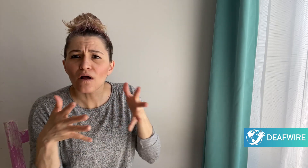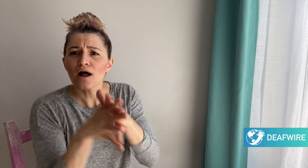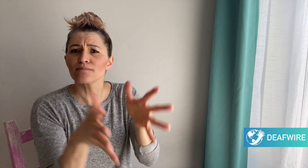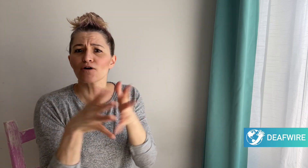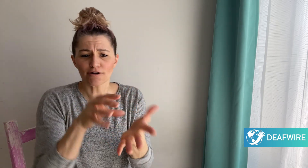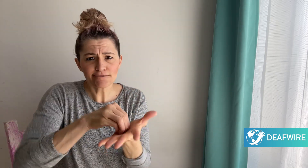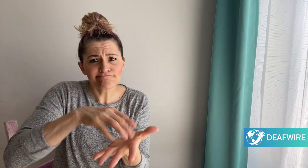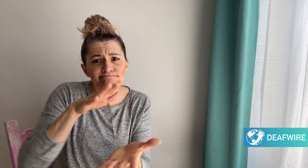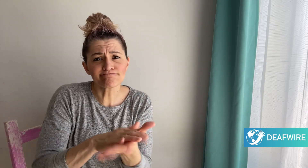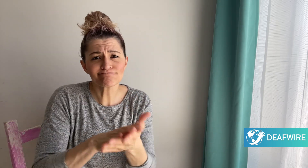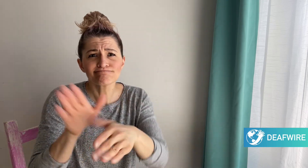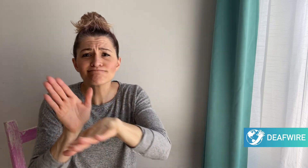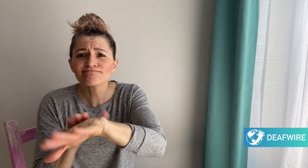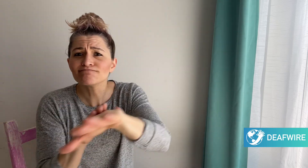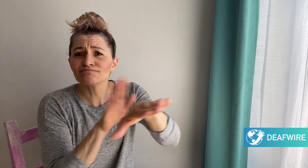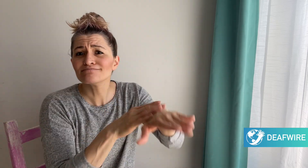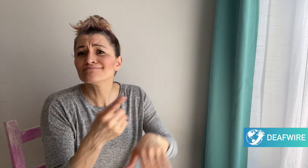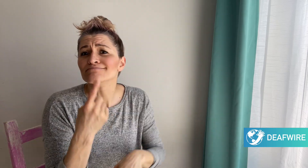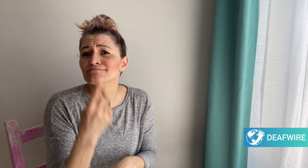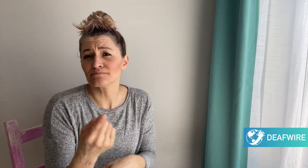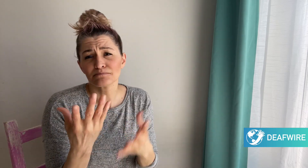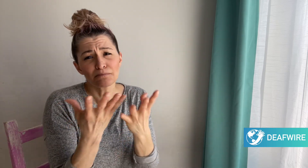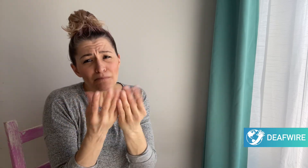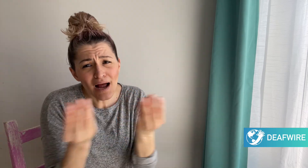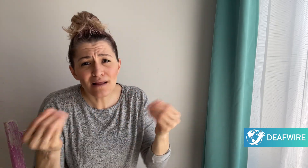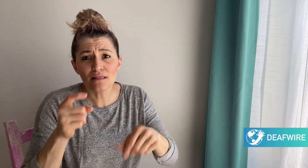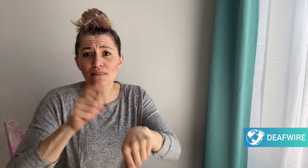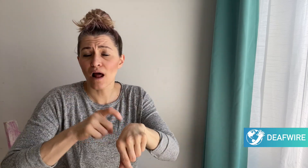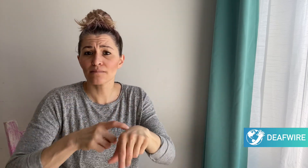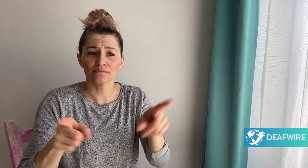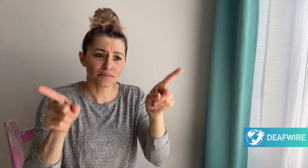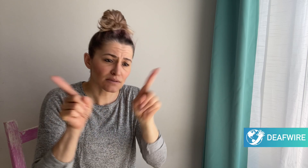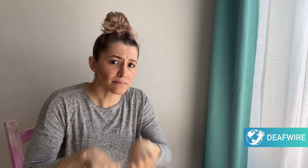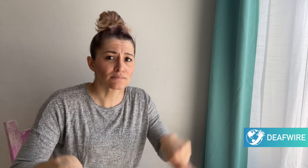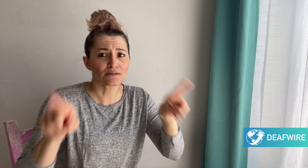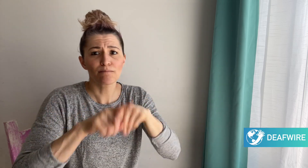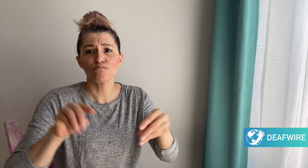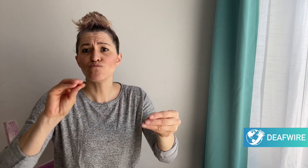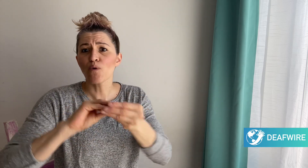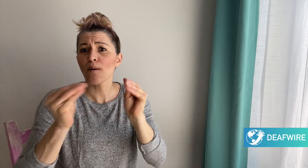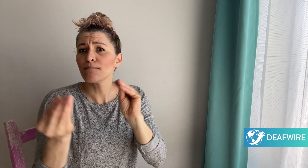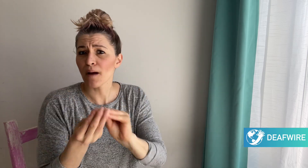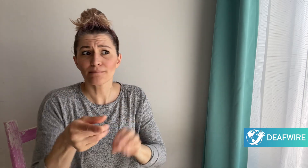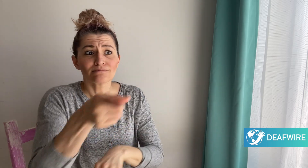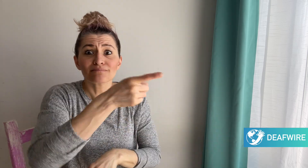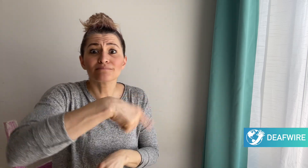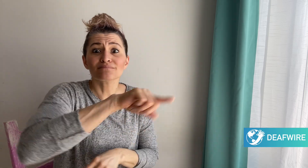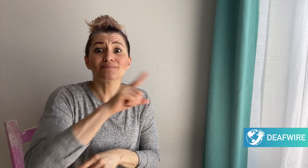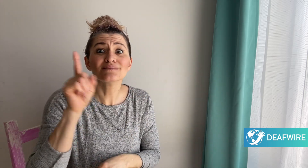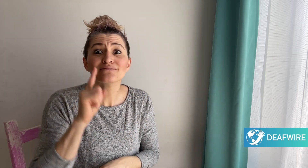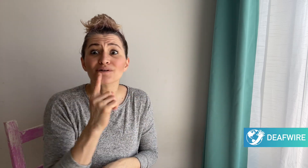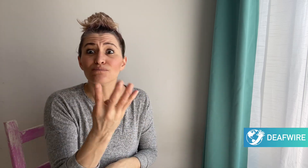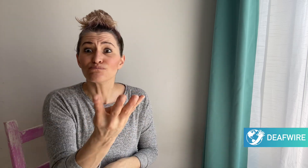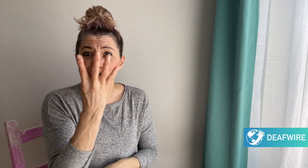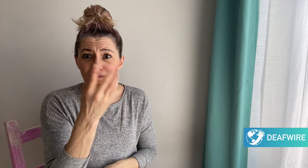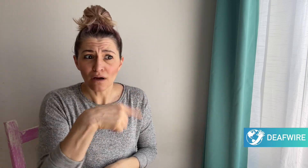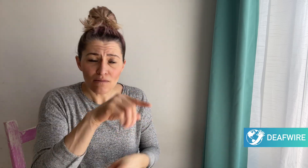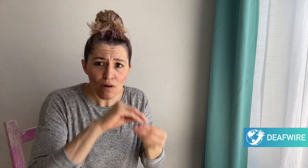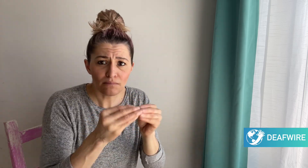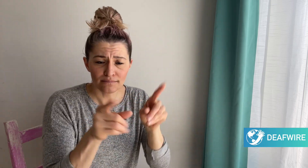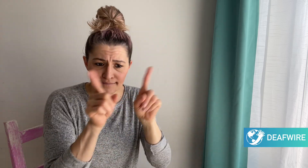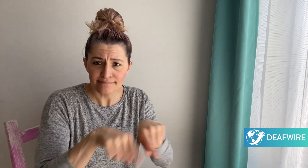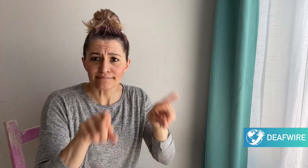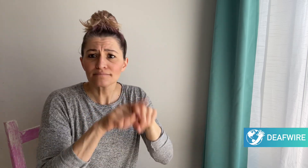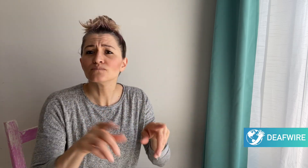the most common issues Deaf prisoners continuously face